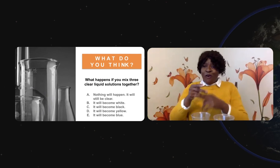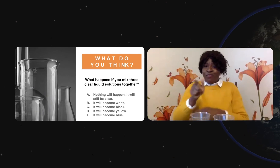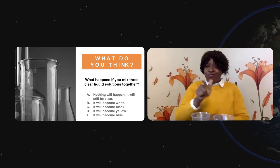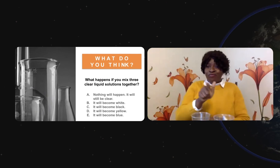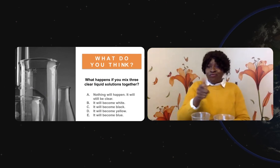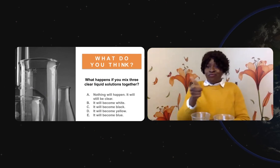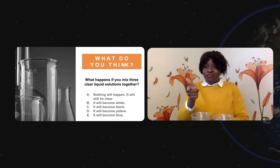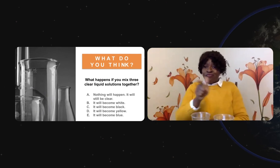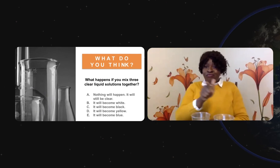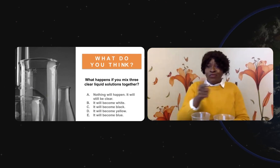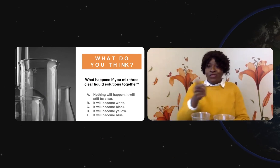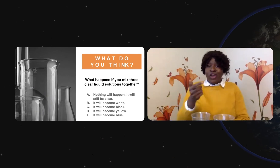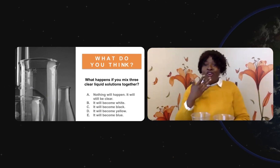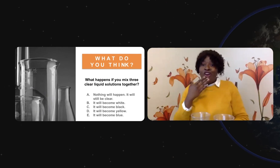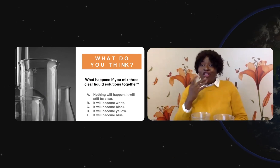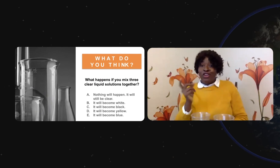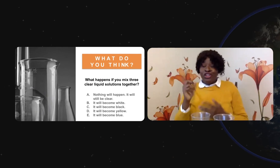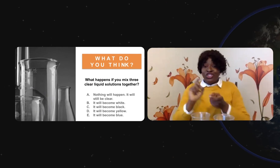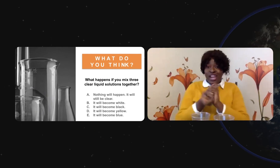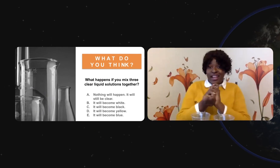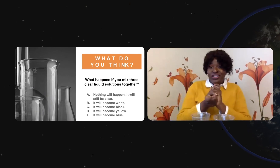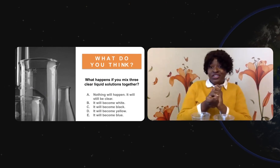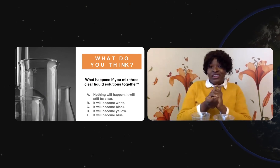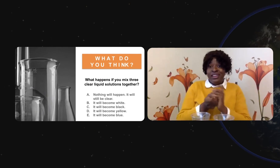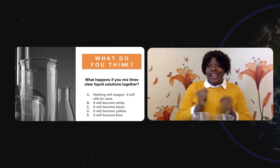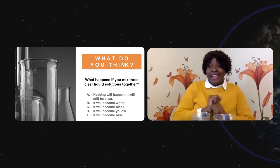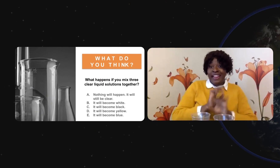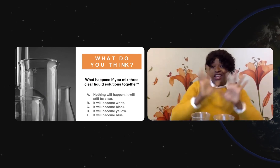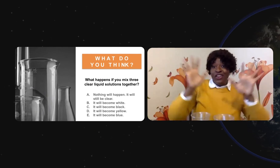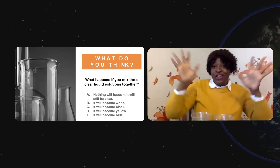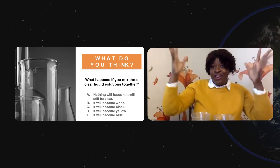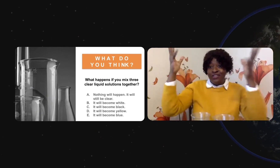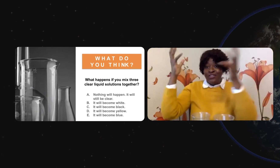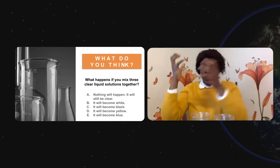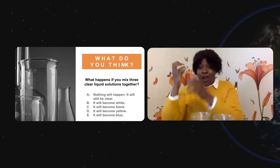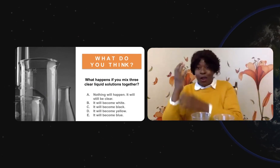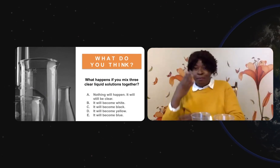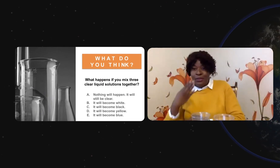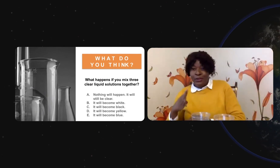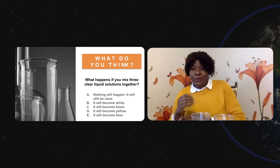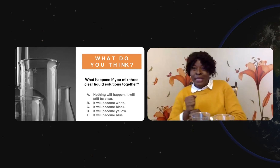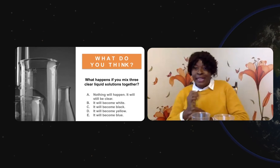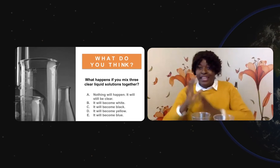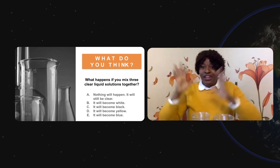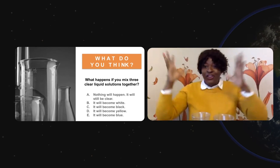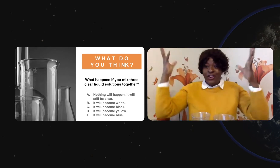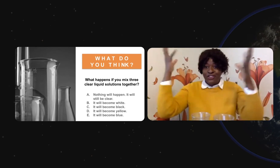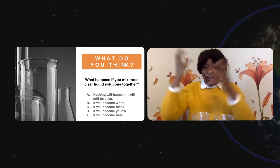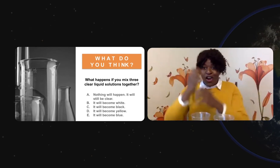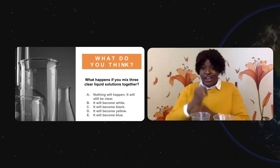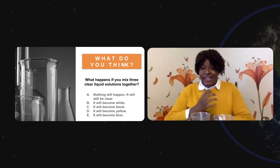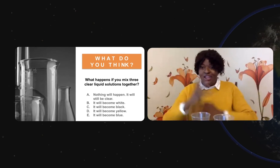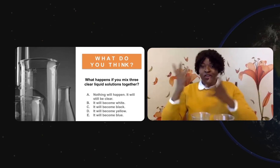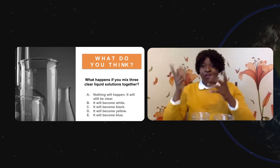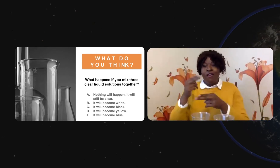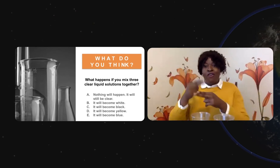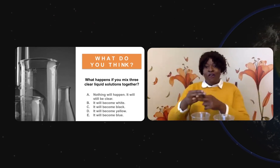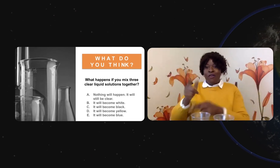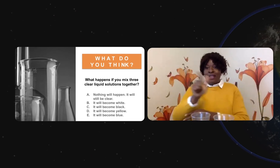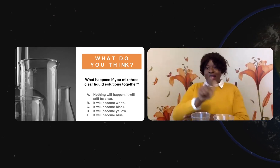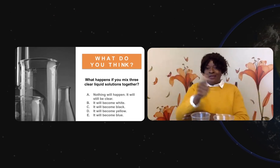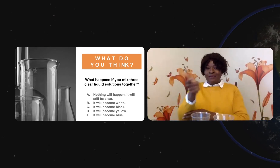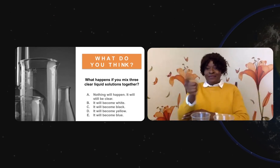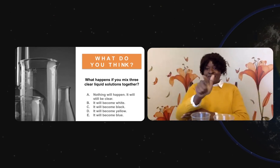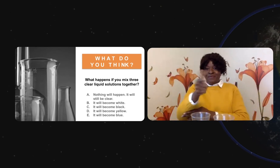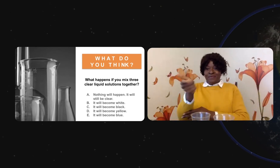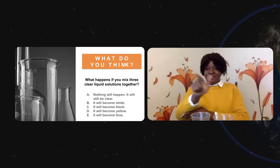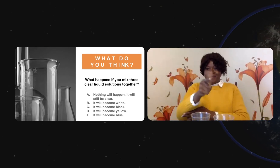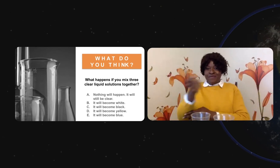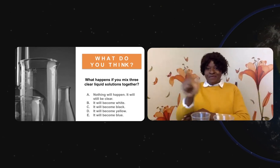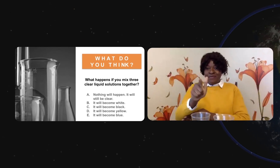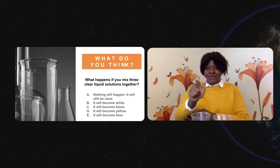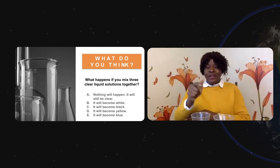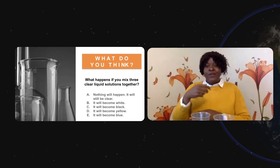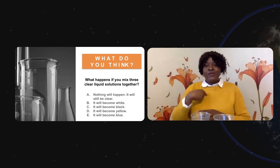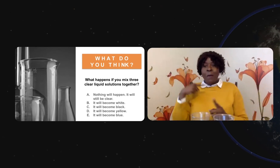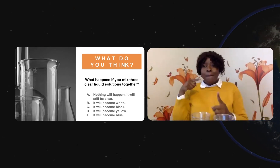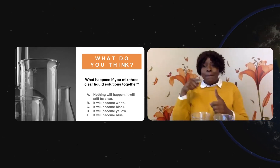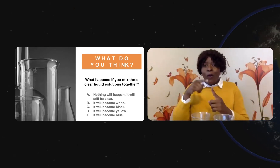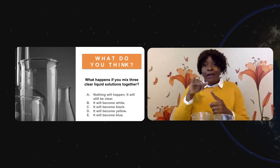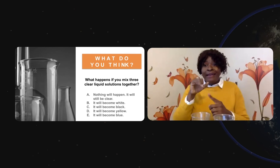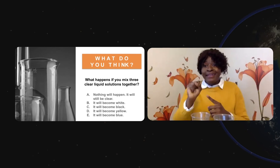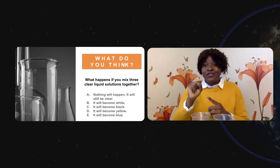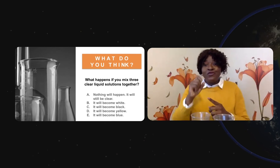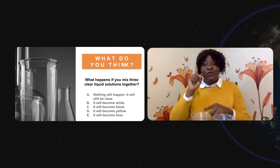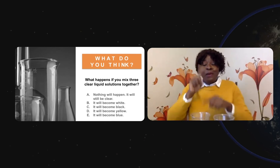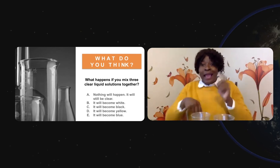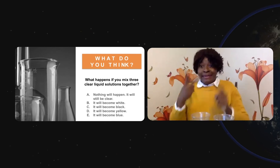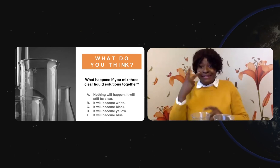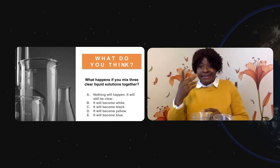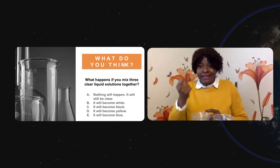These color changes from light to dark, and light to dark, is called alternation.